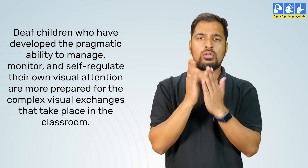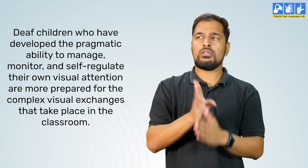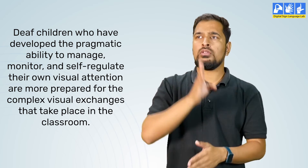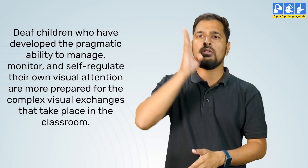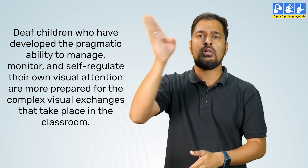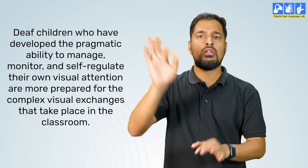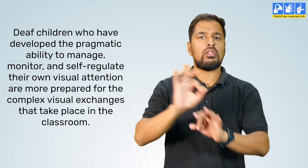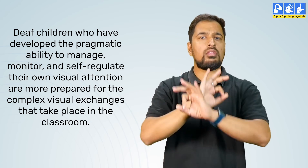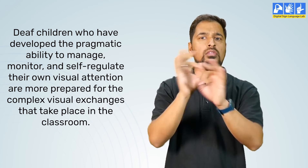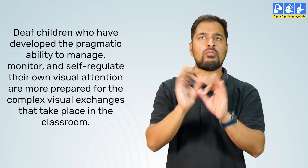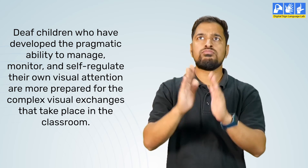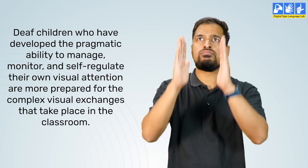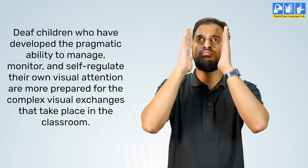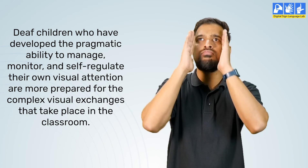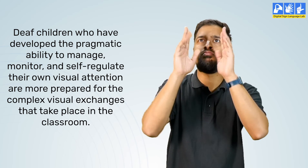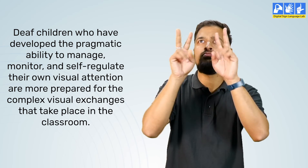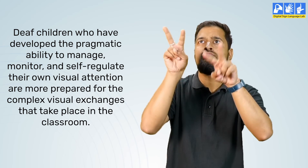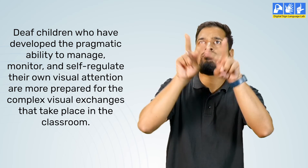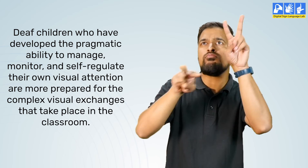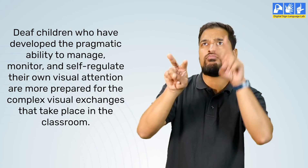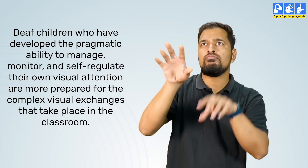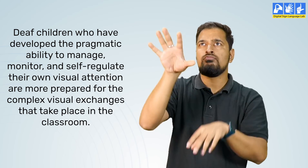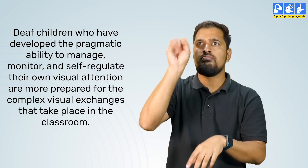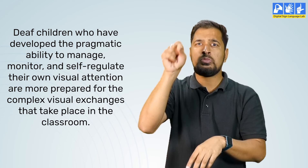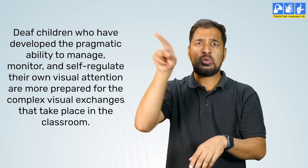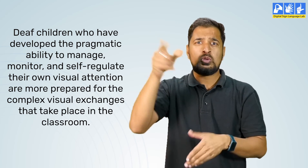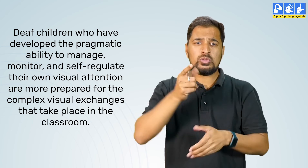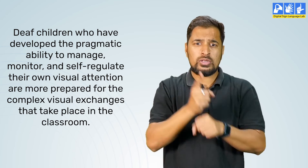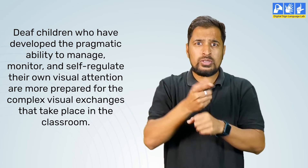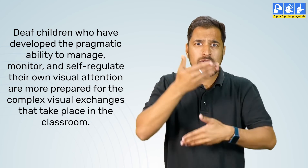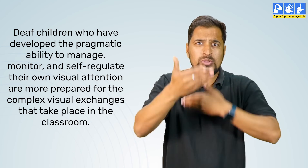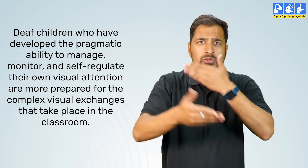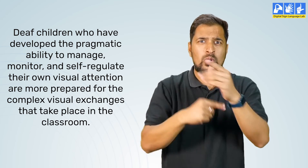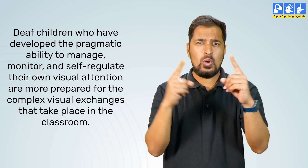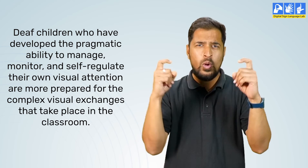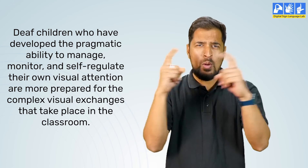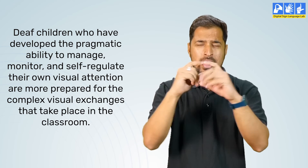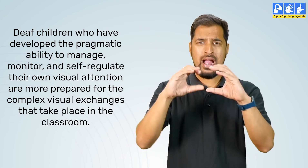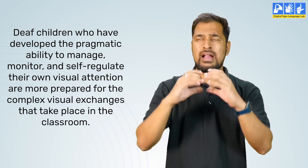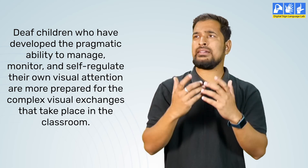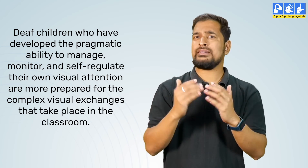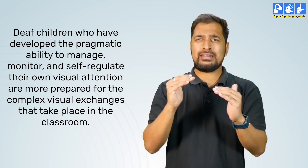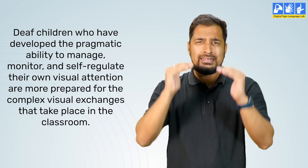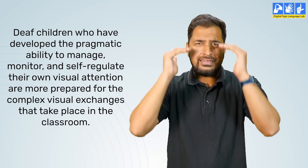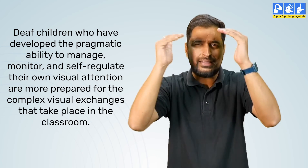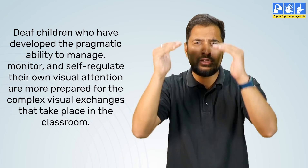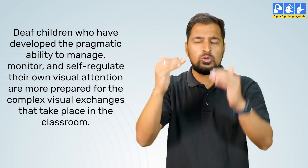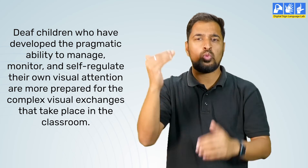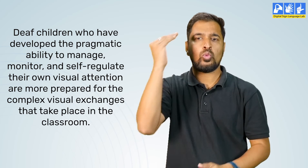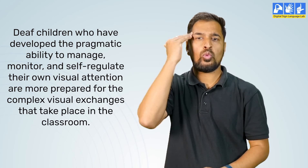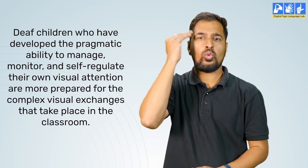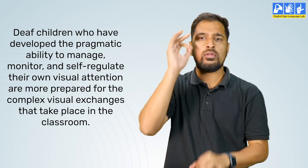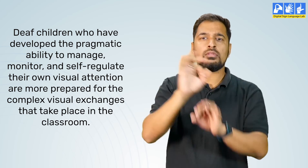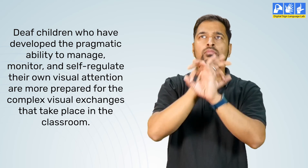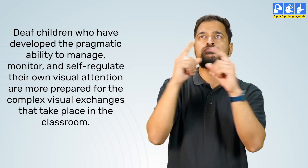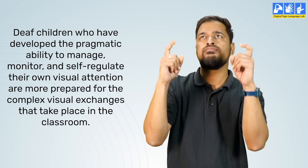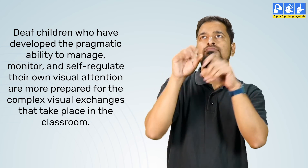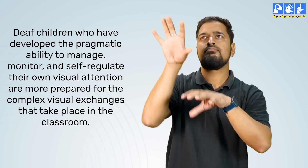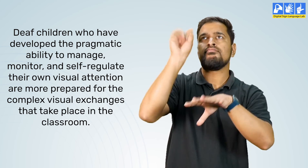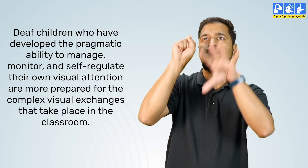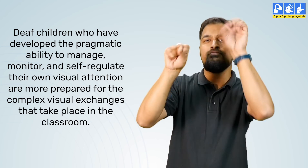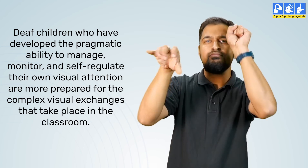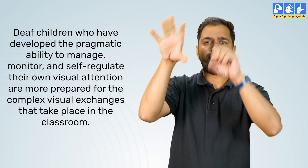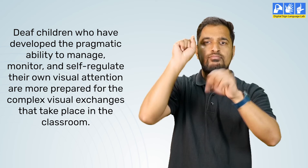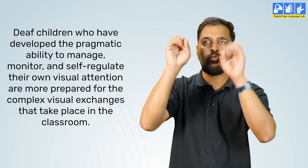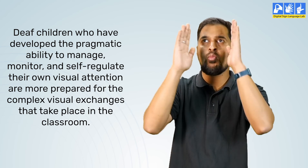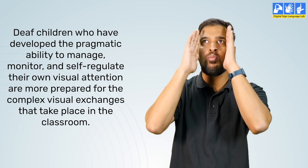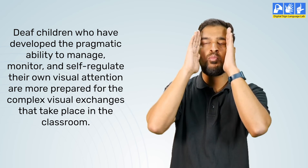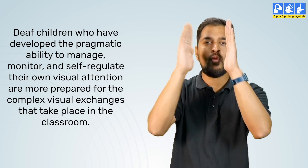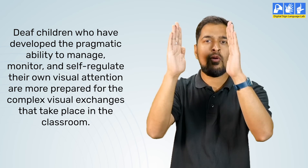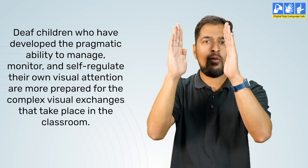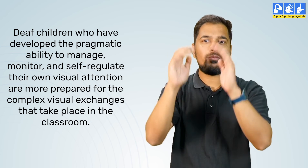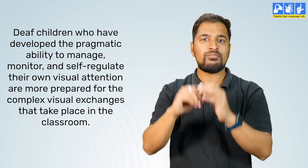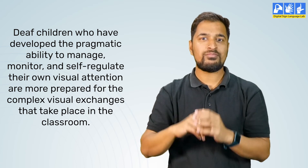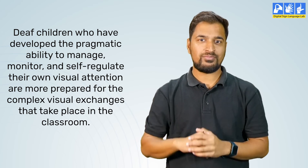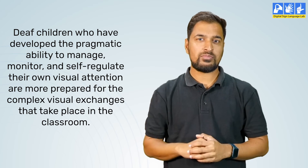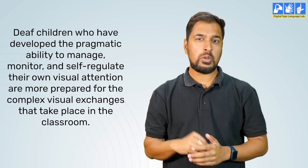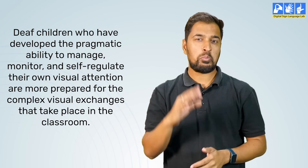complex visual exchanges that take place in the classroom.